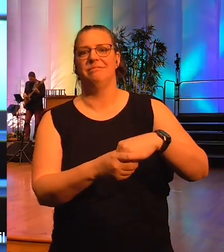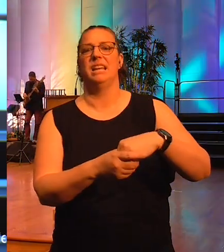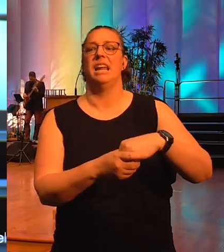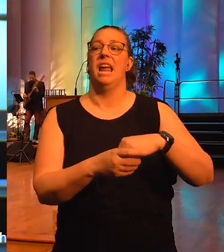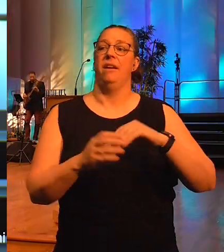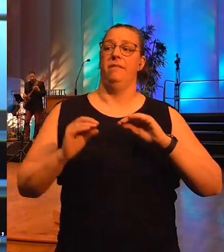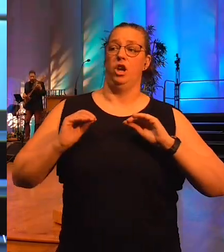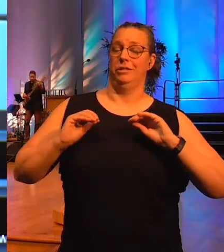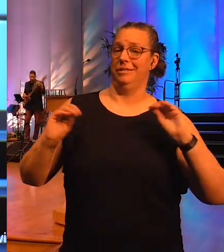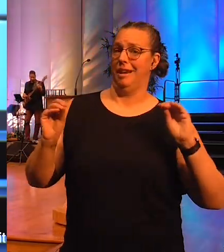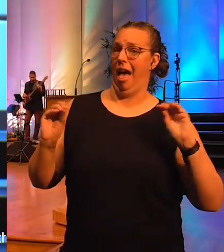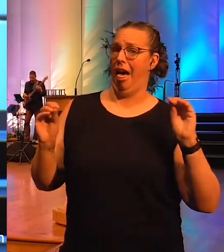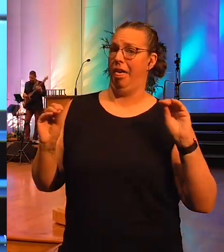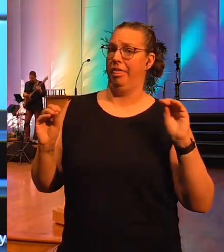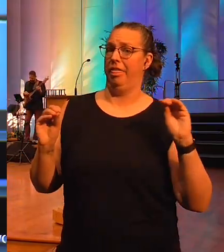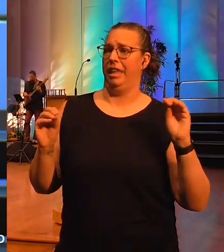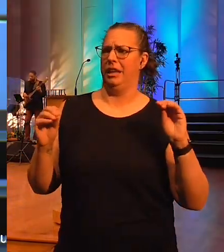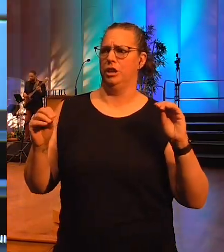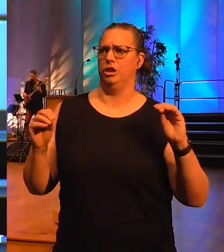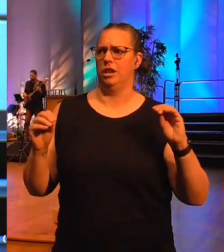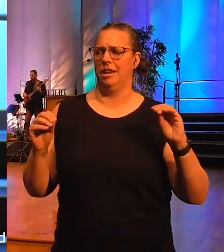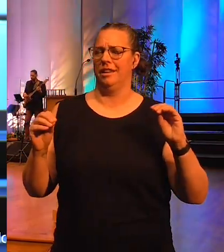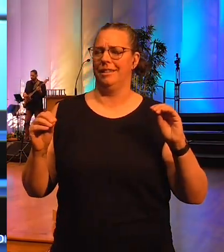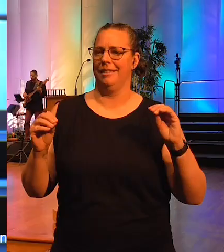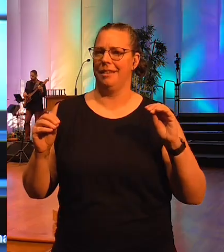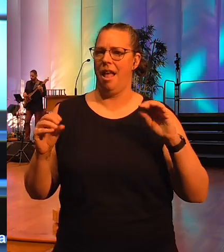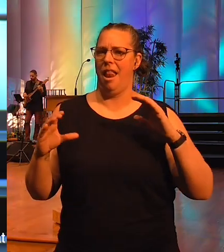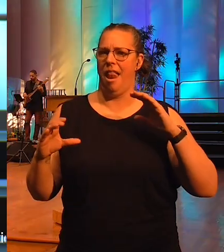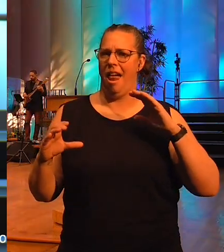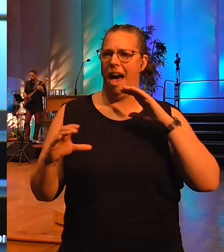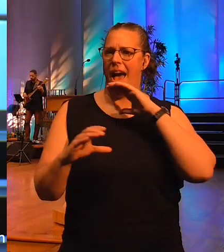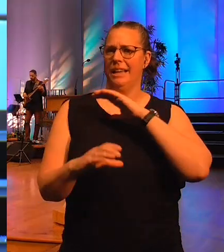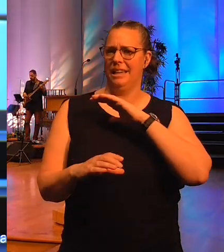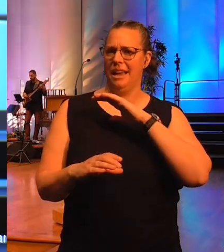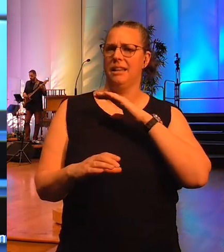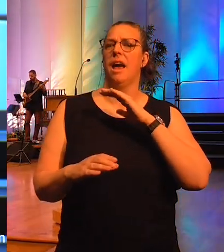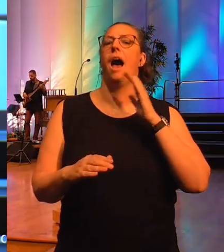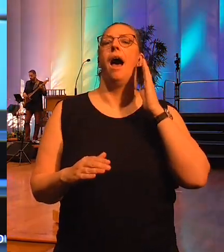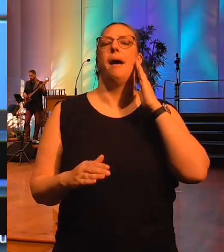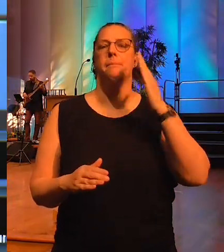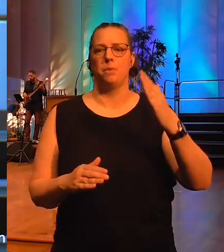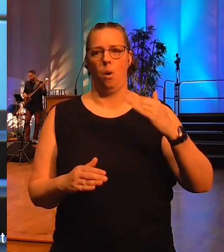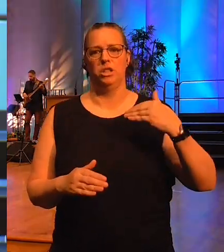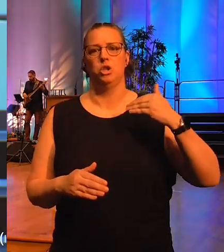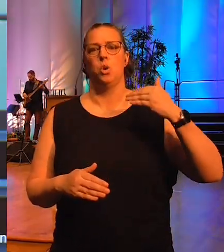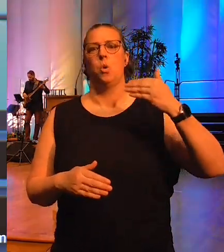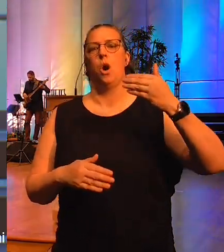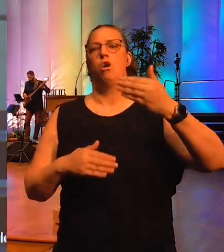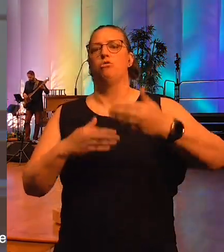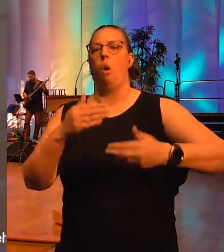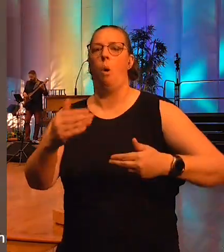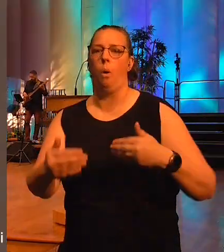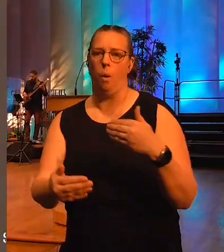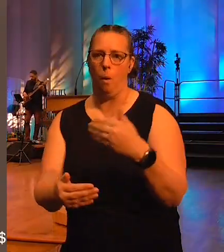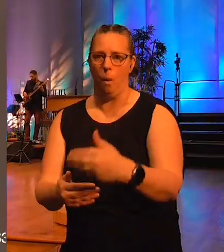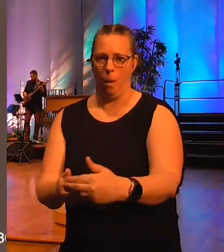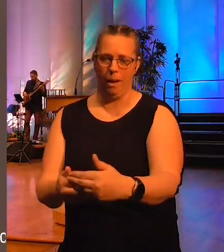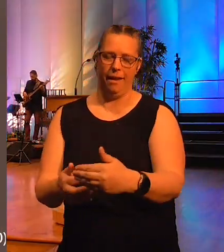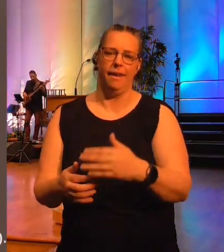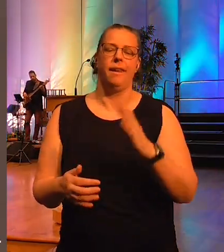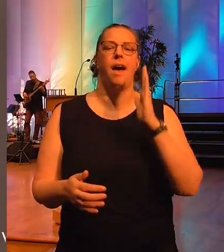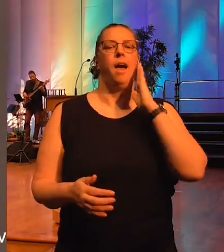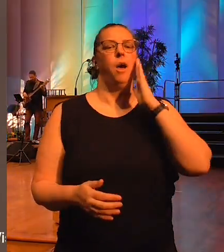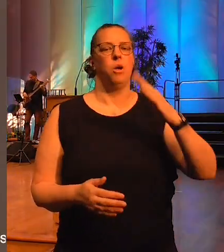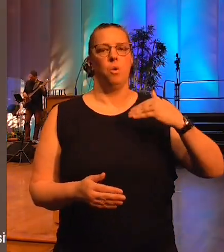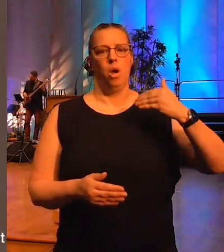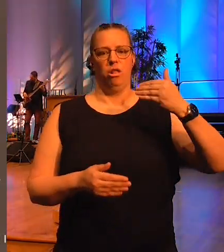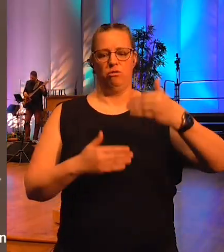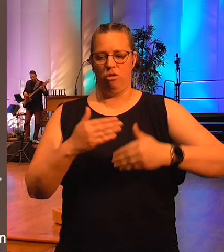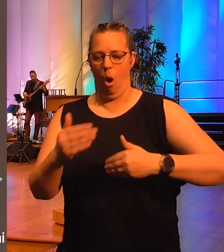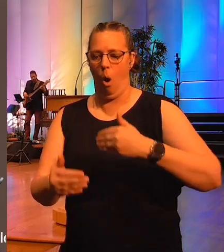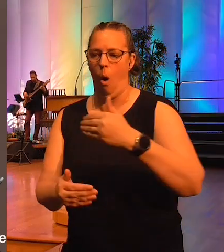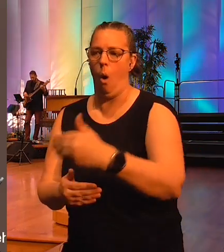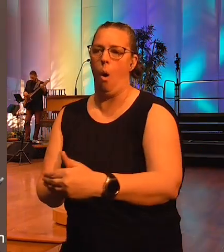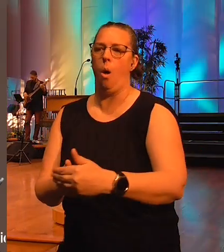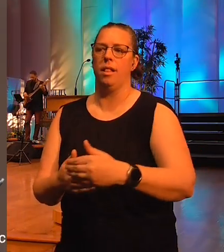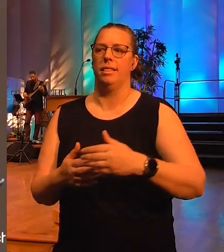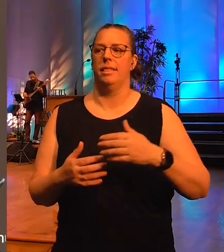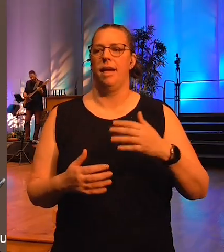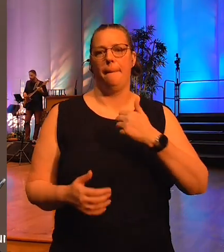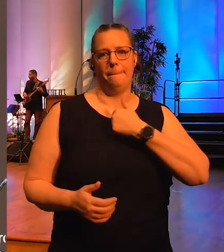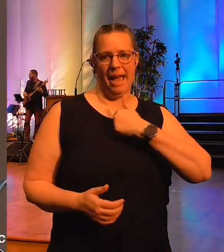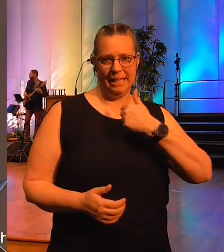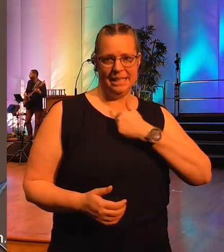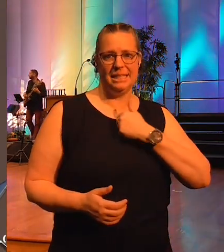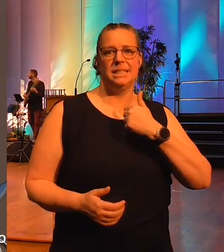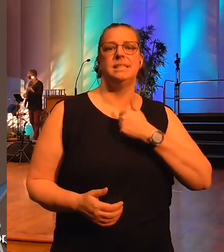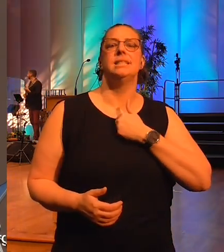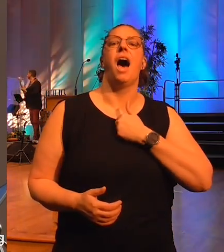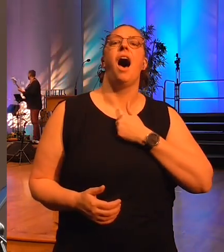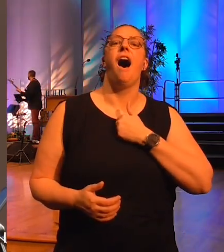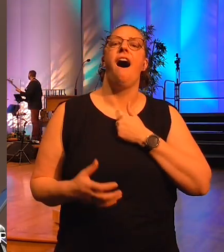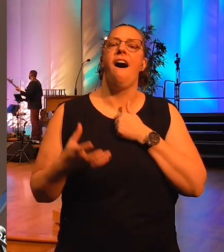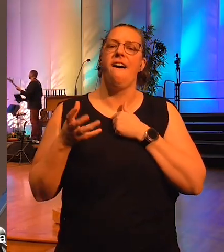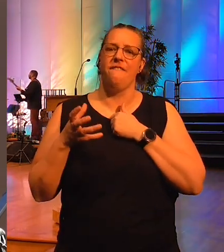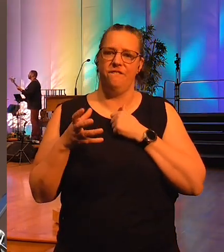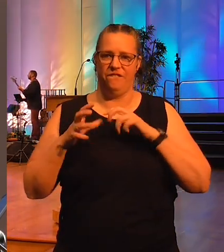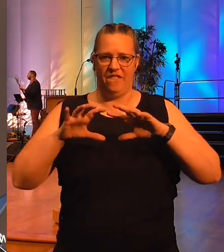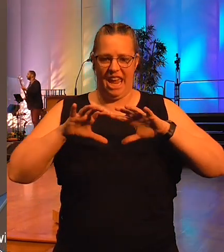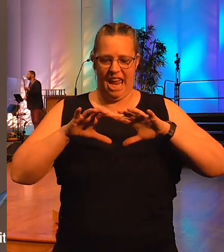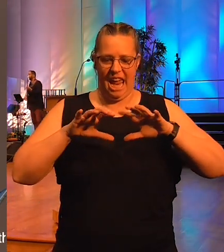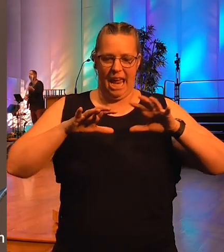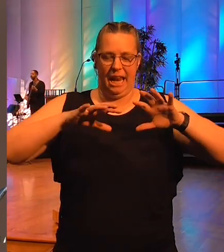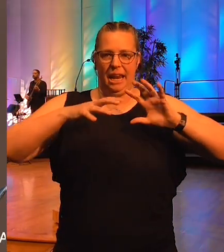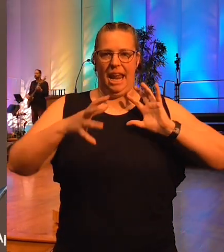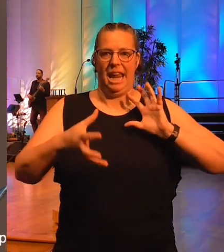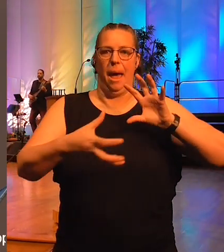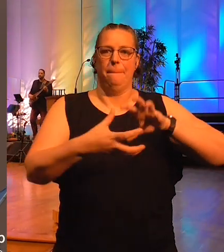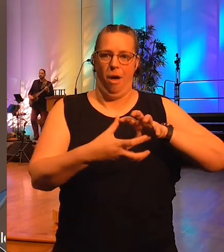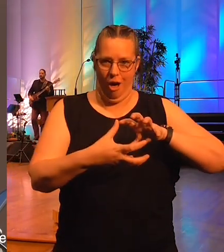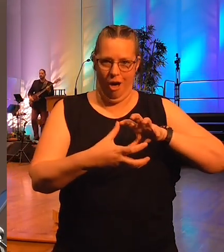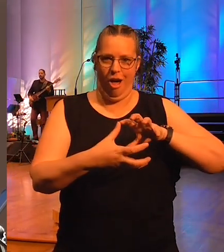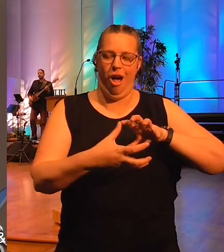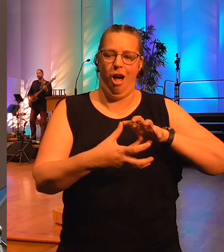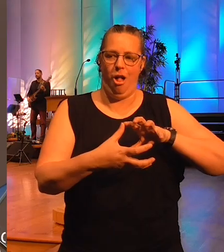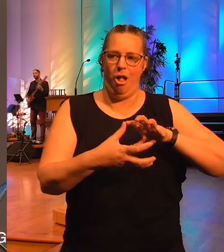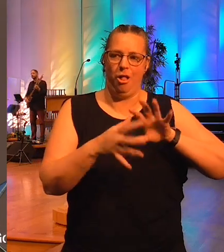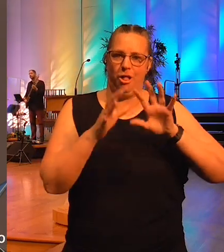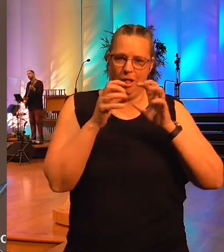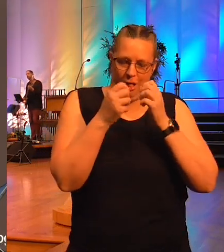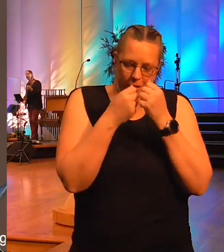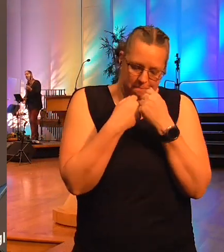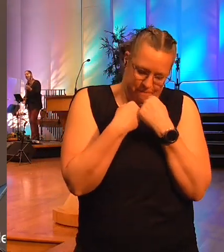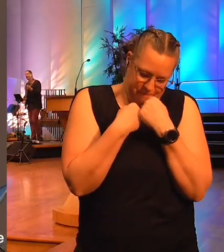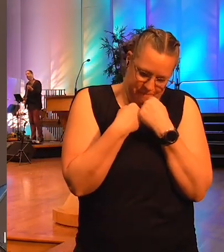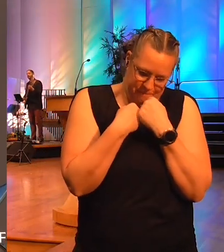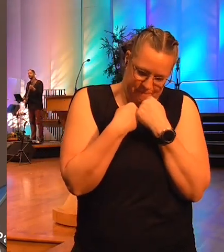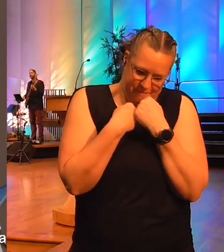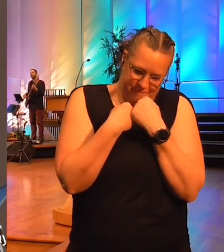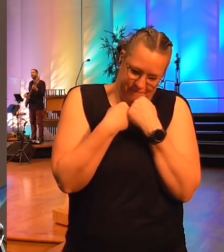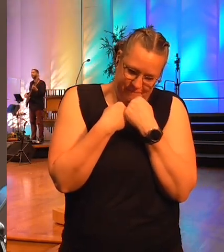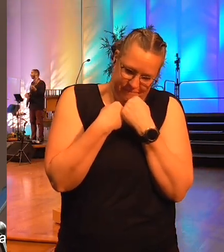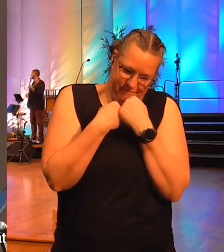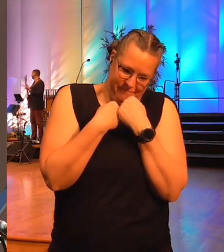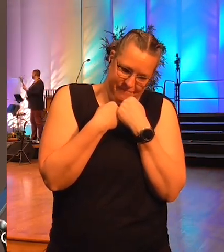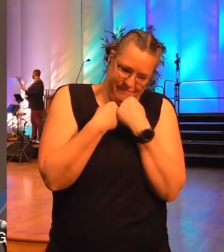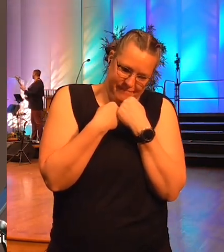this here July I'm going to roll I'm going to roll I'm going to roll myself up in a b and